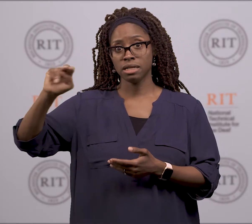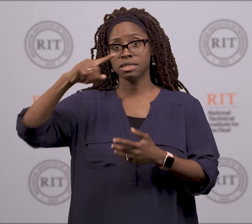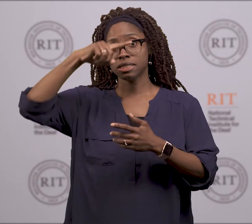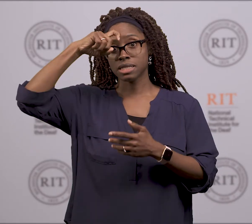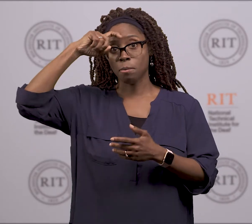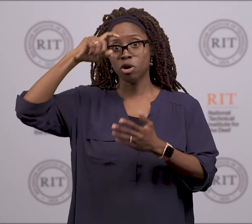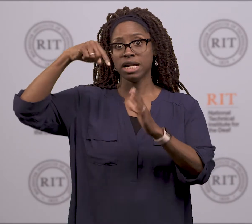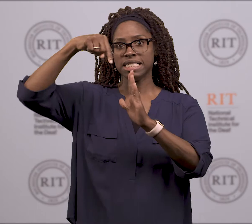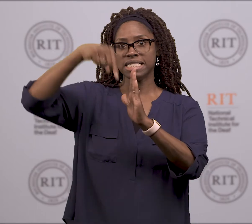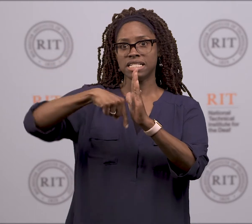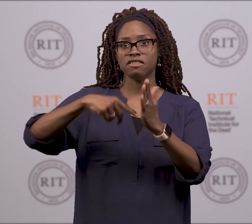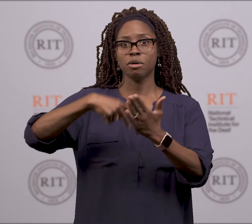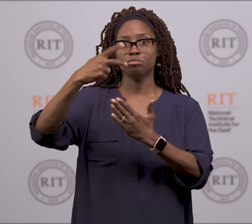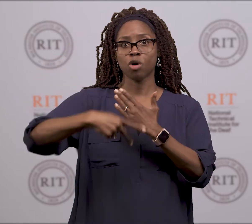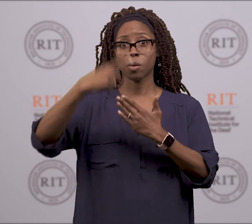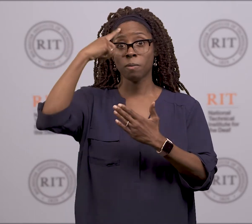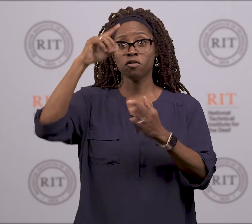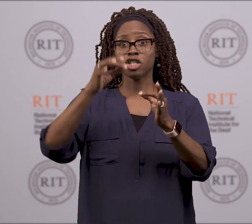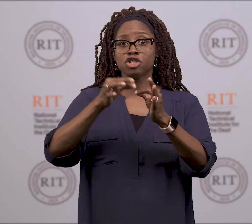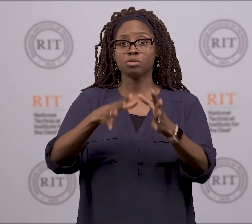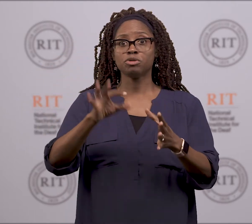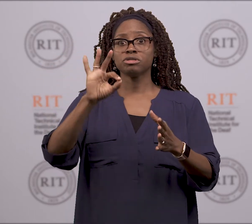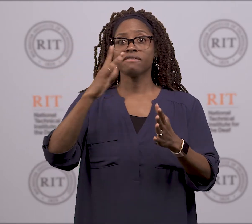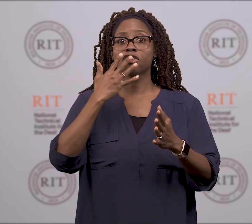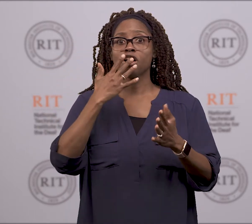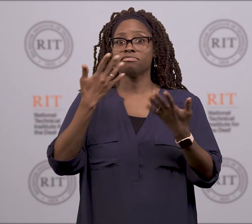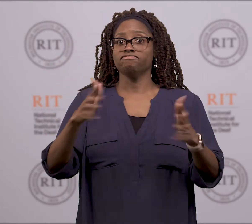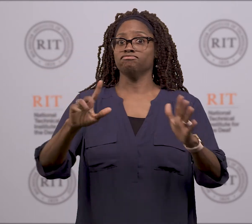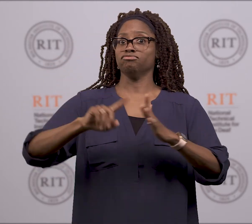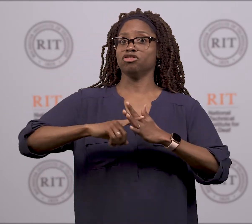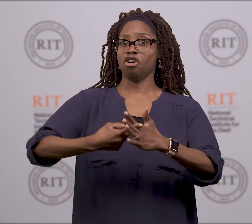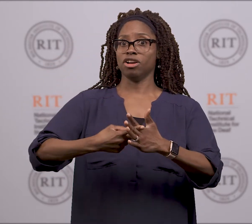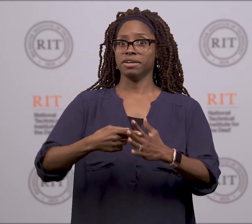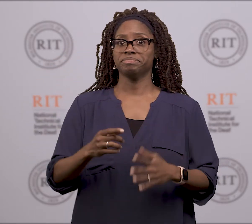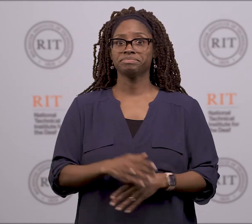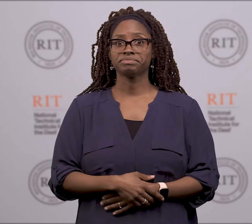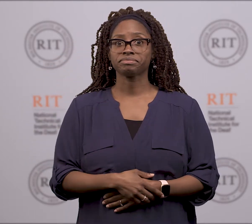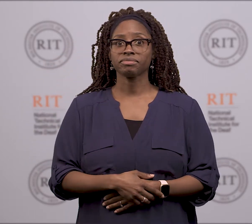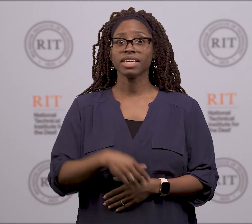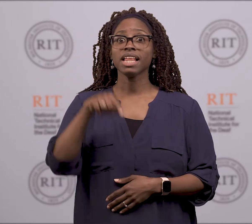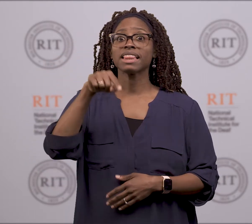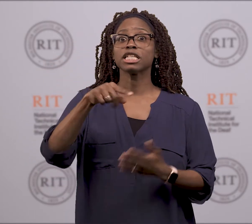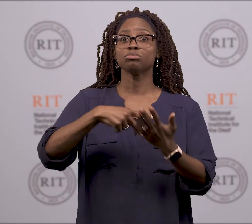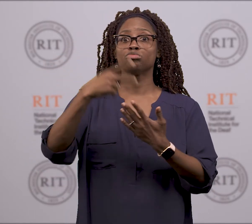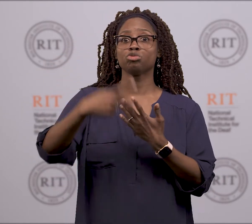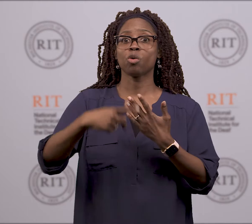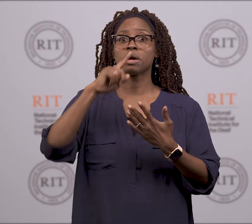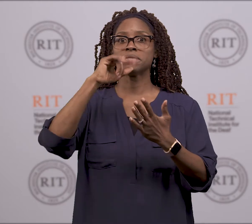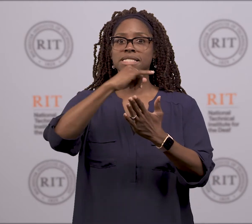is kicking of the Randleman Summer Intensive Program for Interpreters of Color.